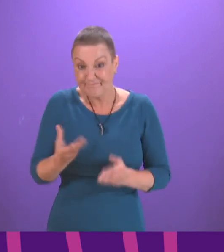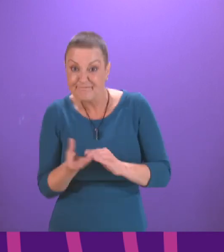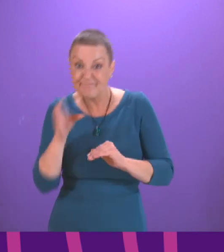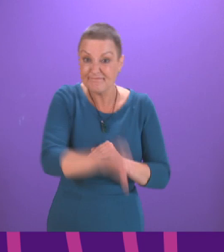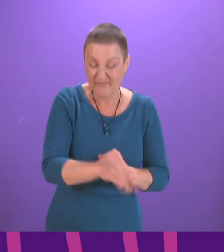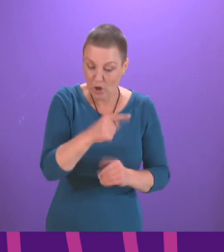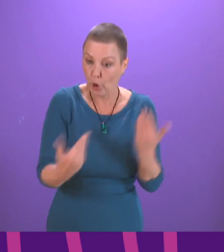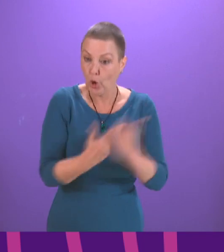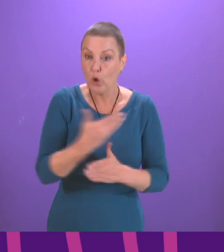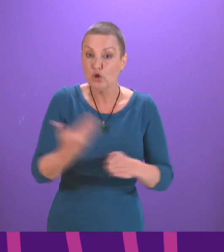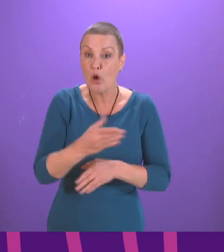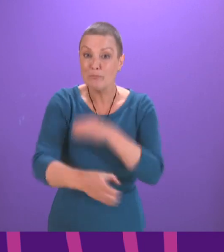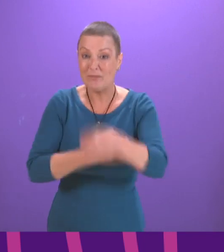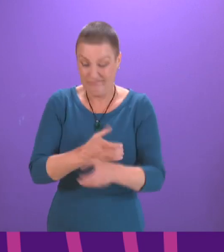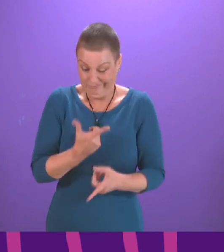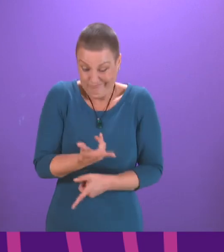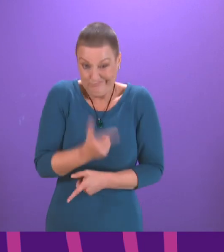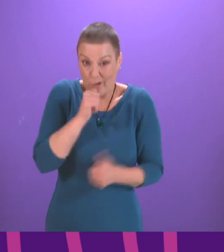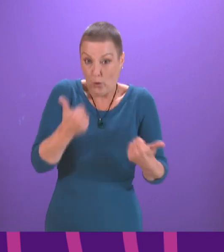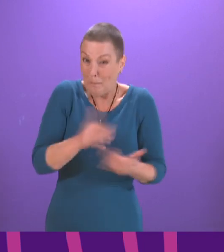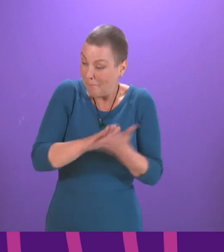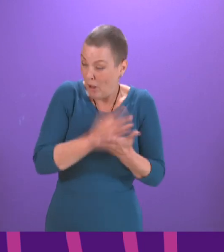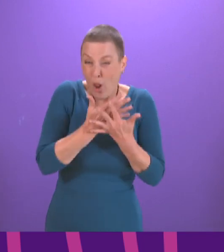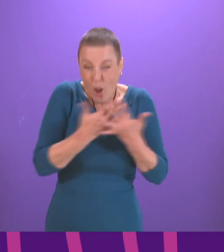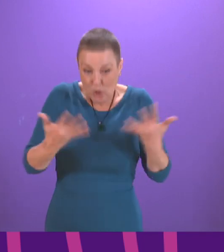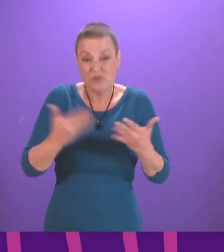which will mean not only that large numbers of jobs will be lost, but that many people